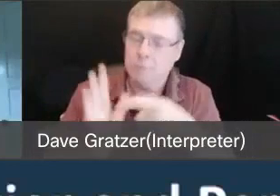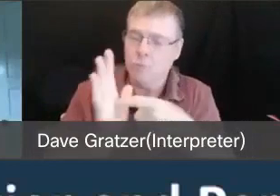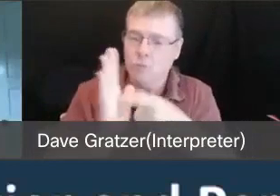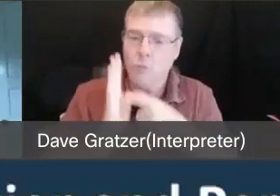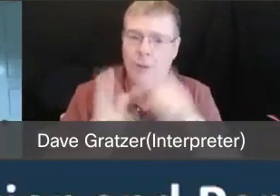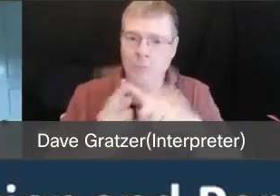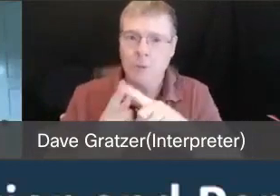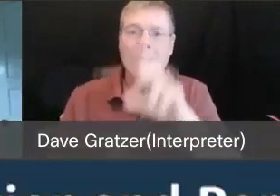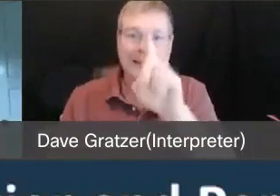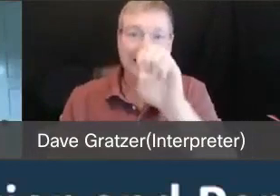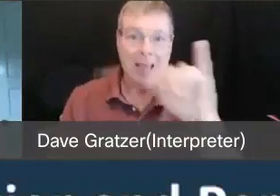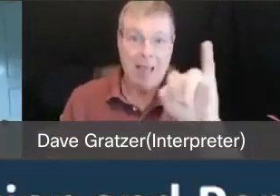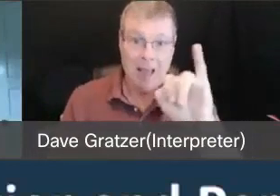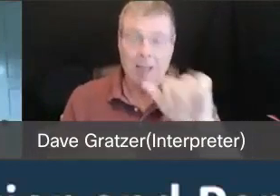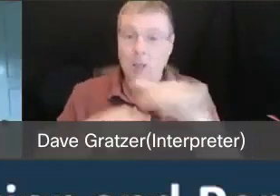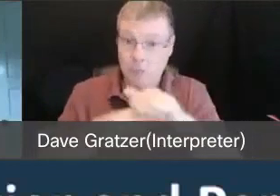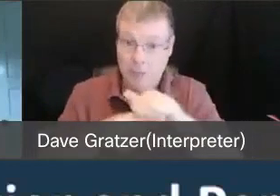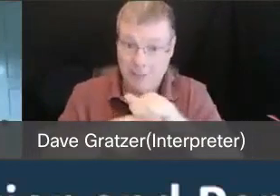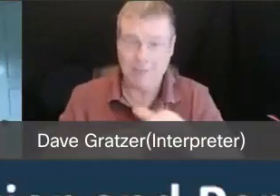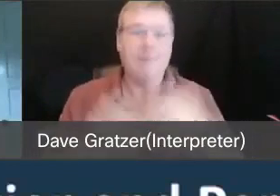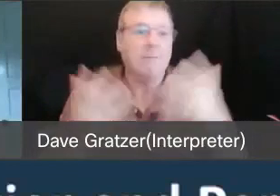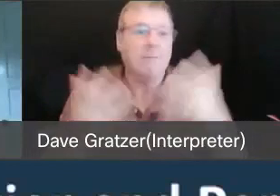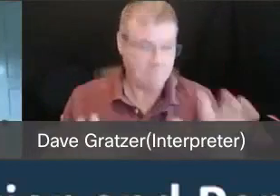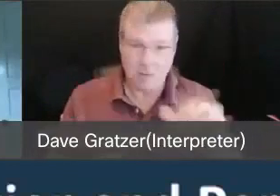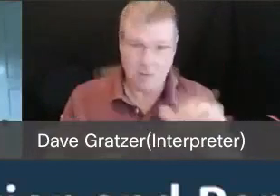a DEI training, so we've already gone through the training for that.